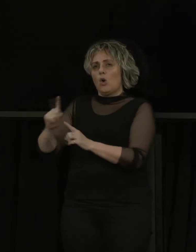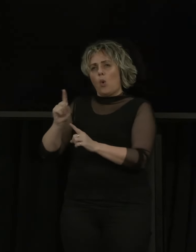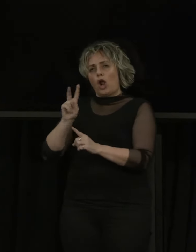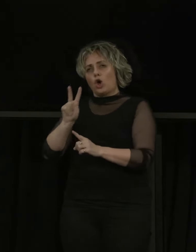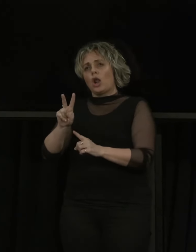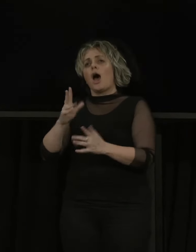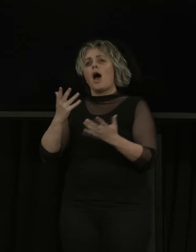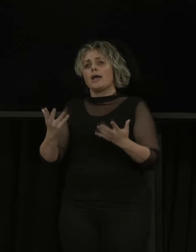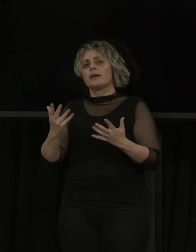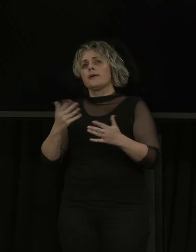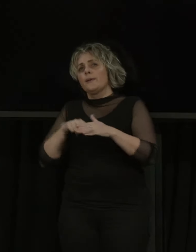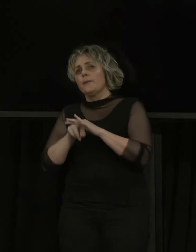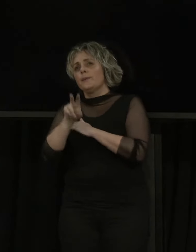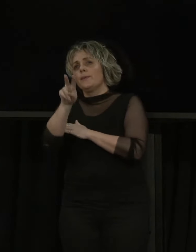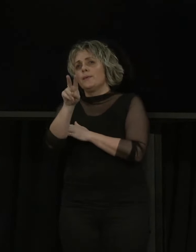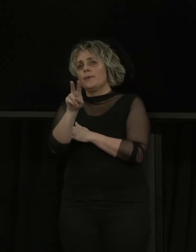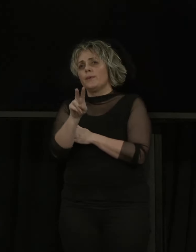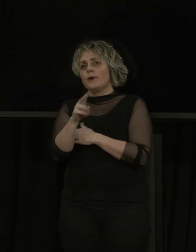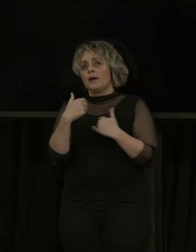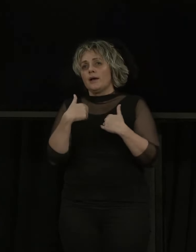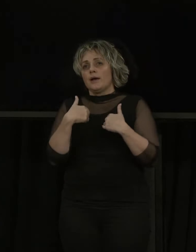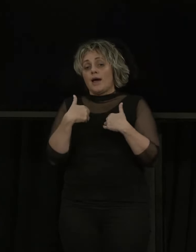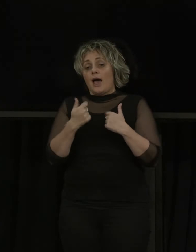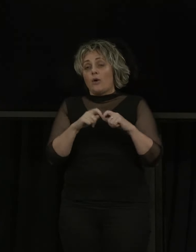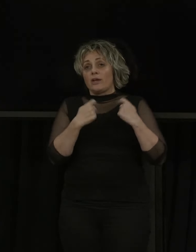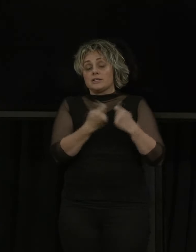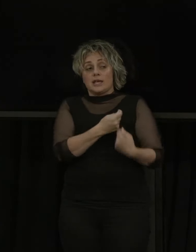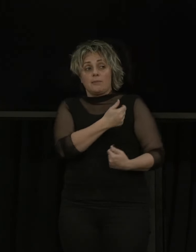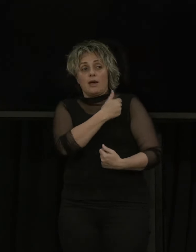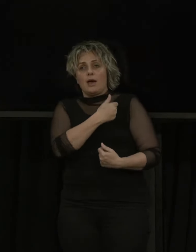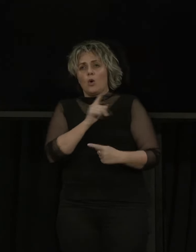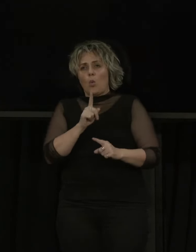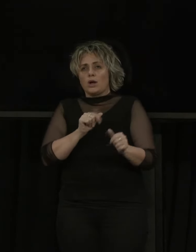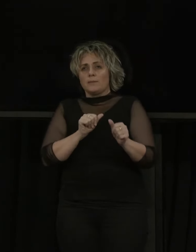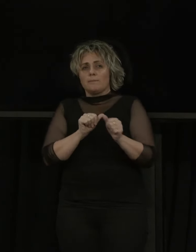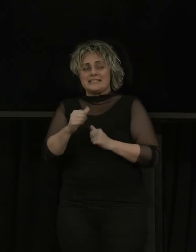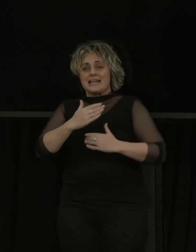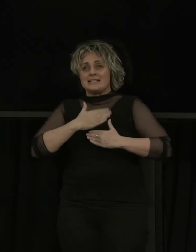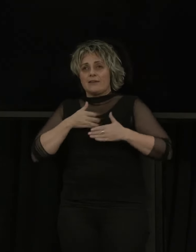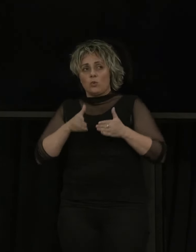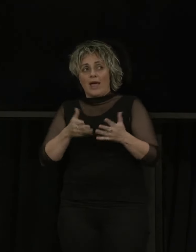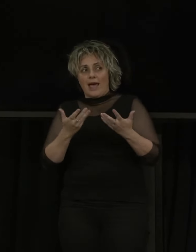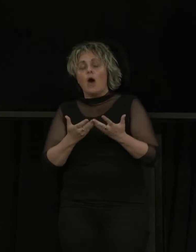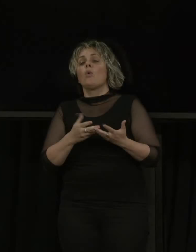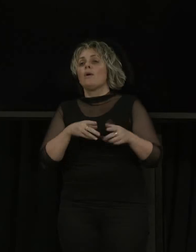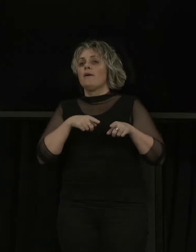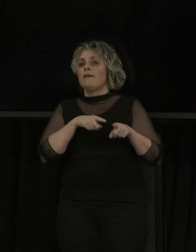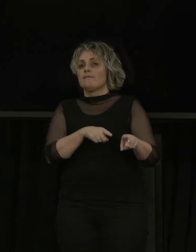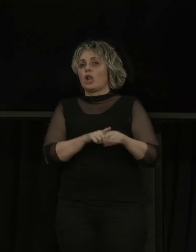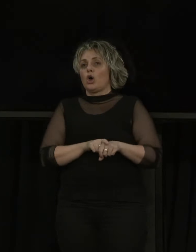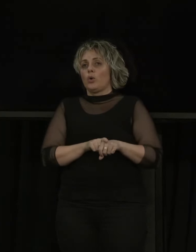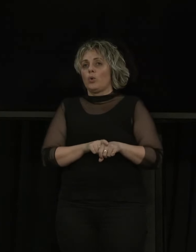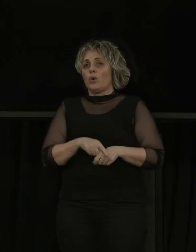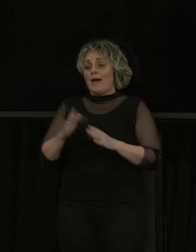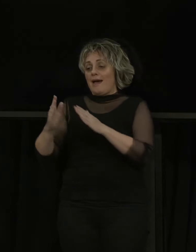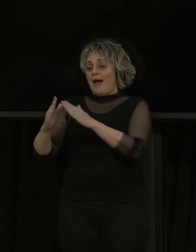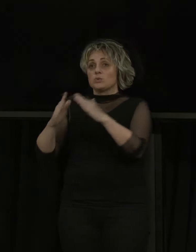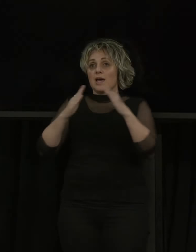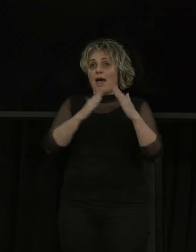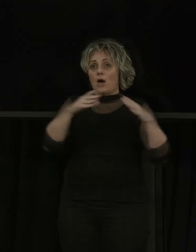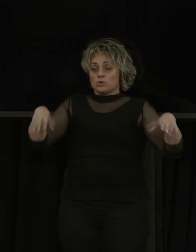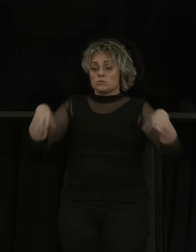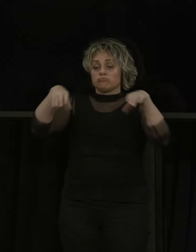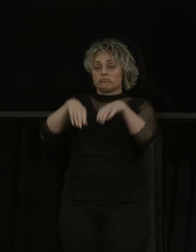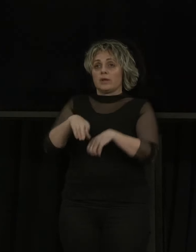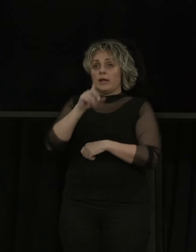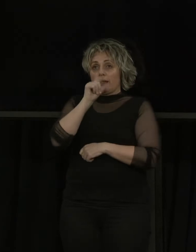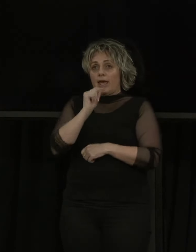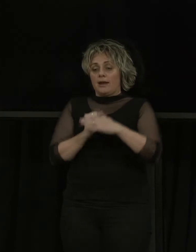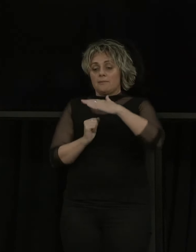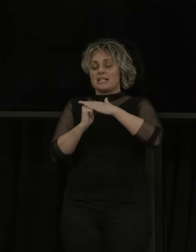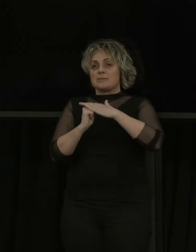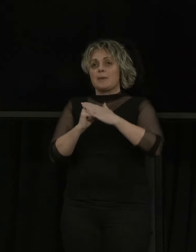Instead, we shared what a